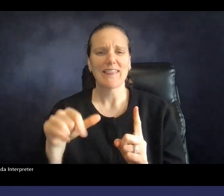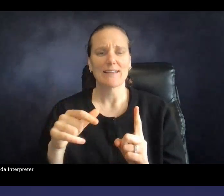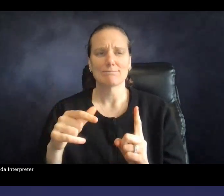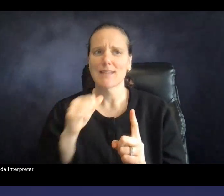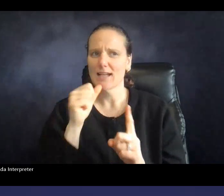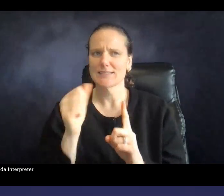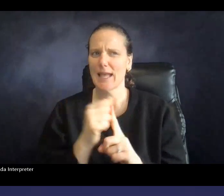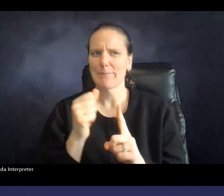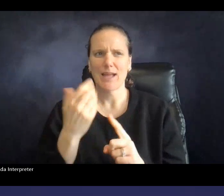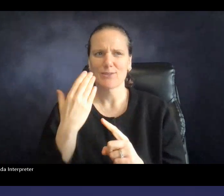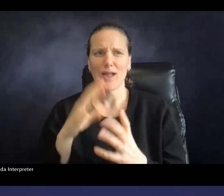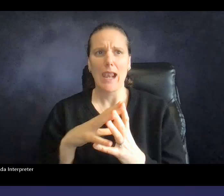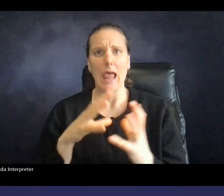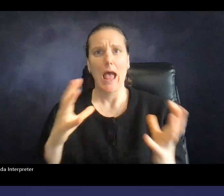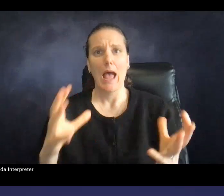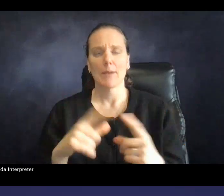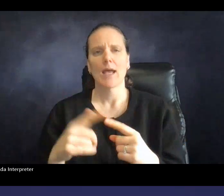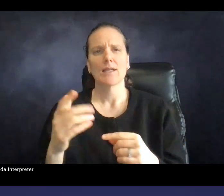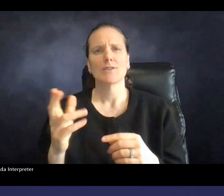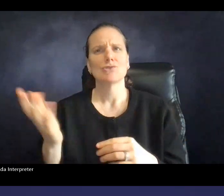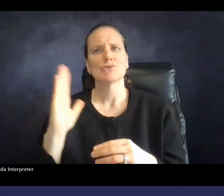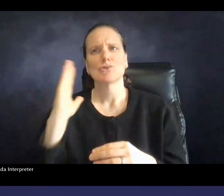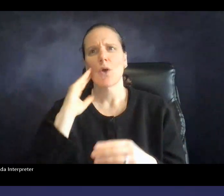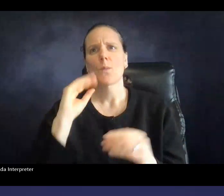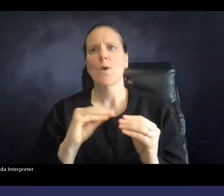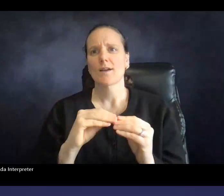I used to know more about it. We used to, to recommend hydrogen water.